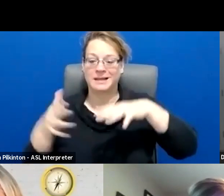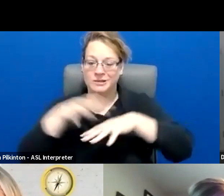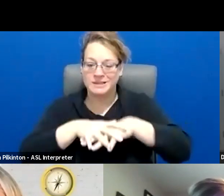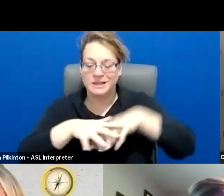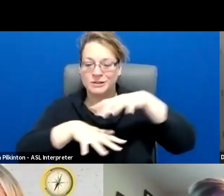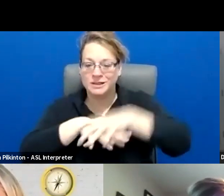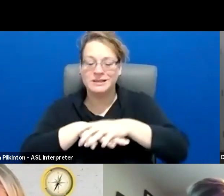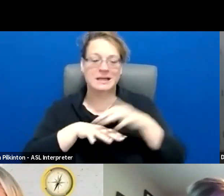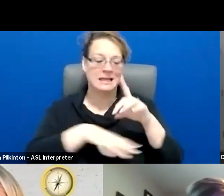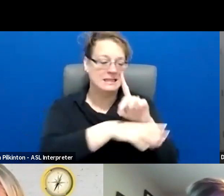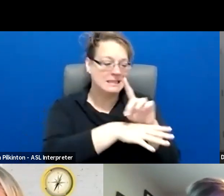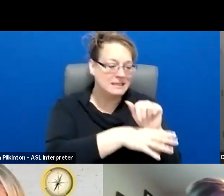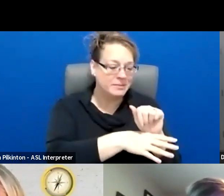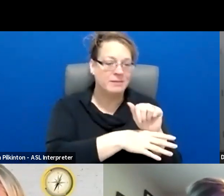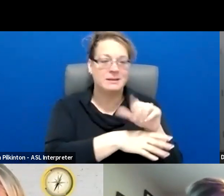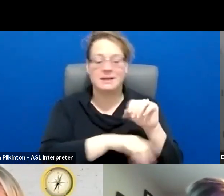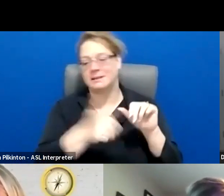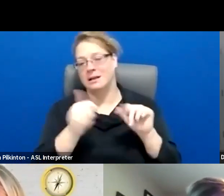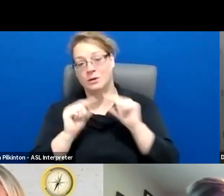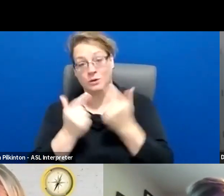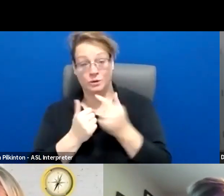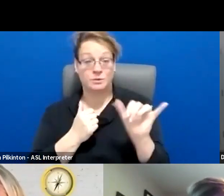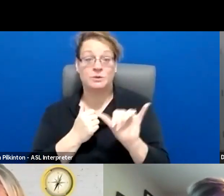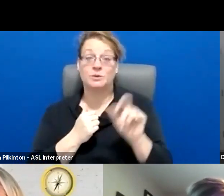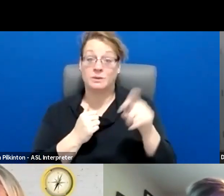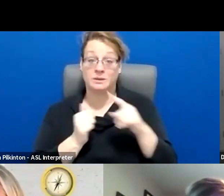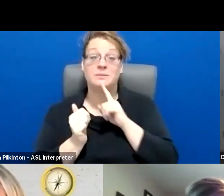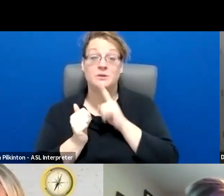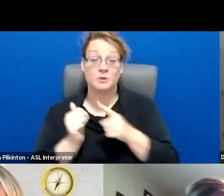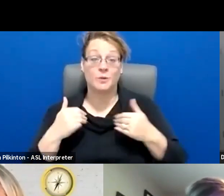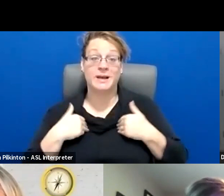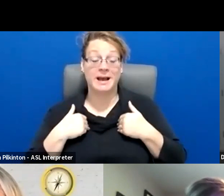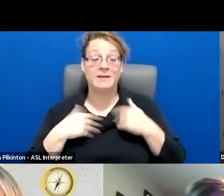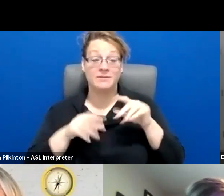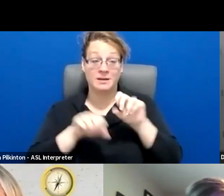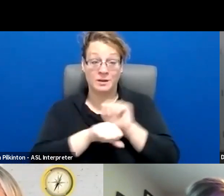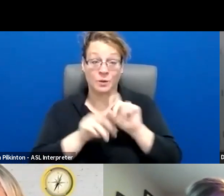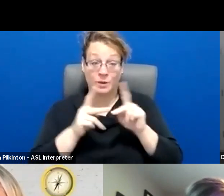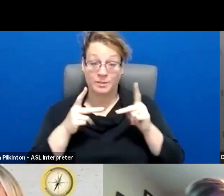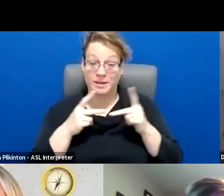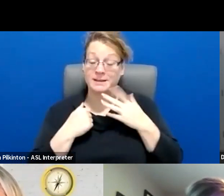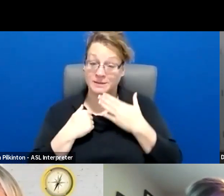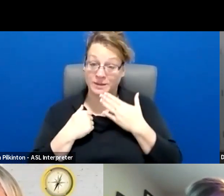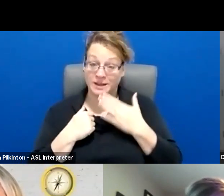I think we can talk about that.